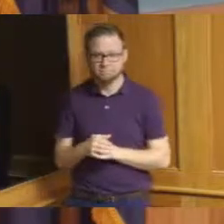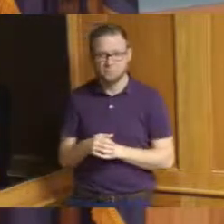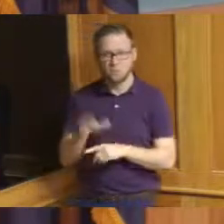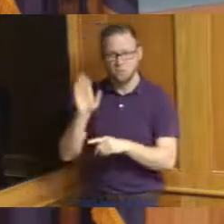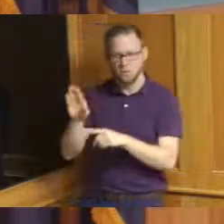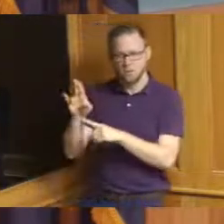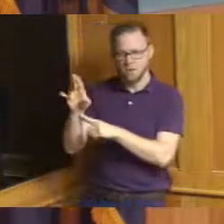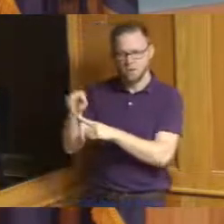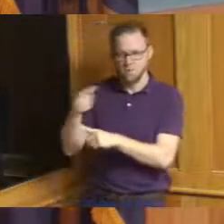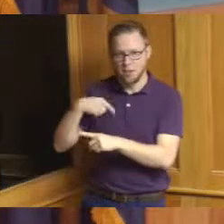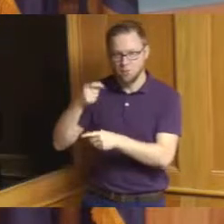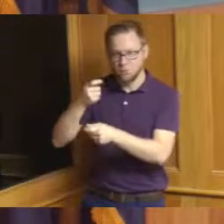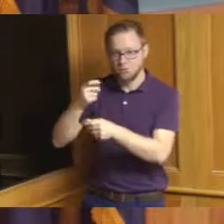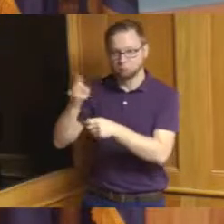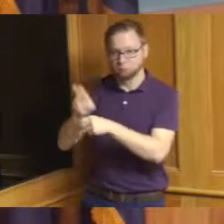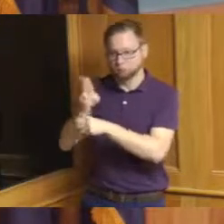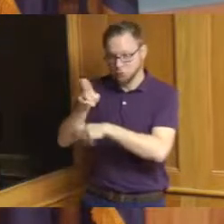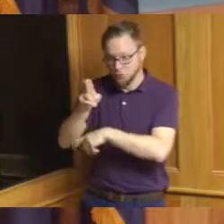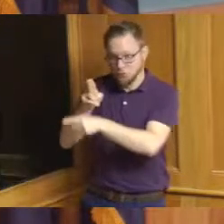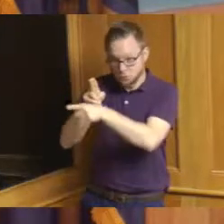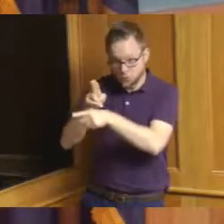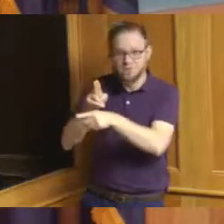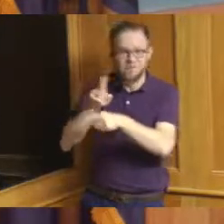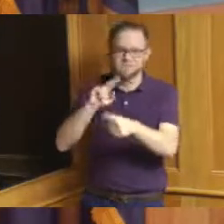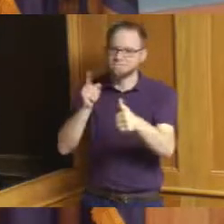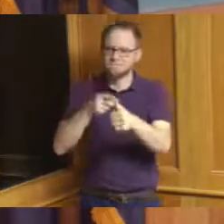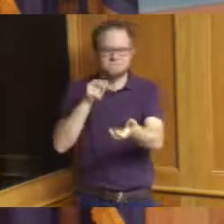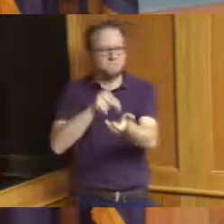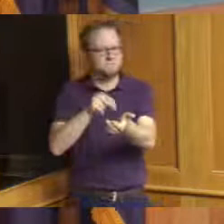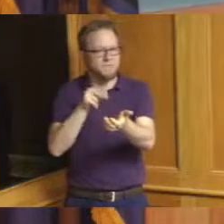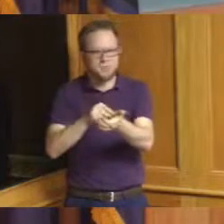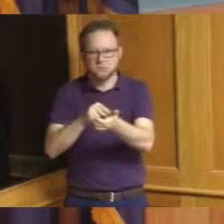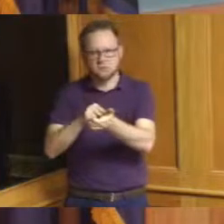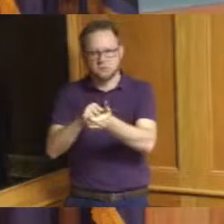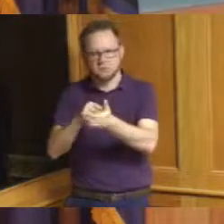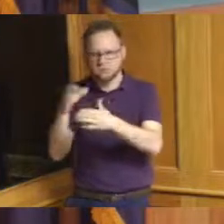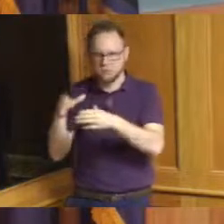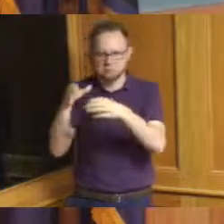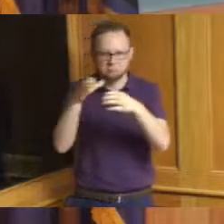and they were the first nurses that were on the bus i want to thank Krogers that stepped